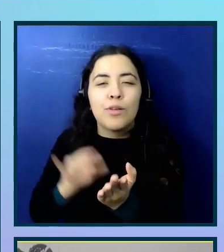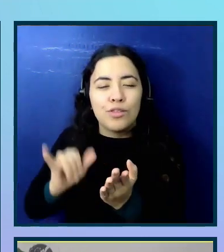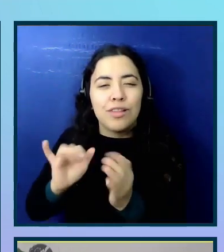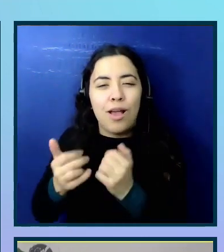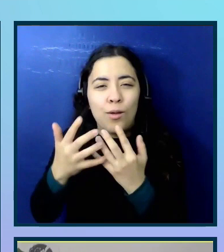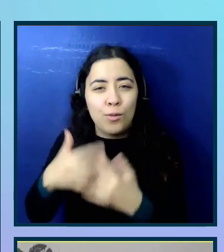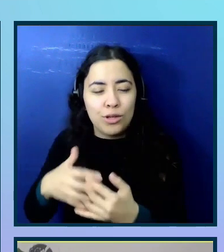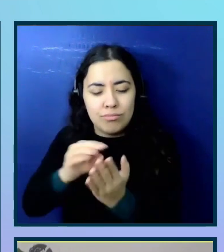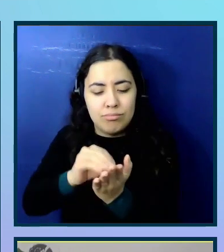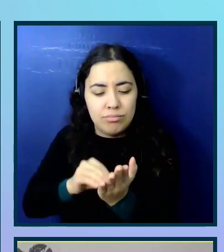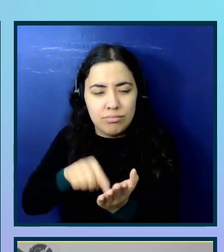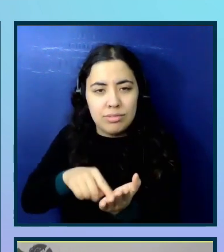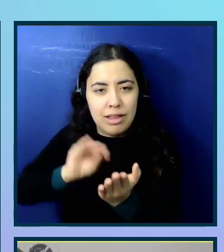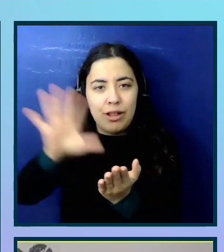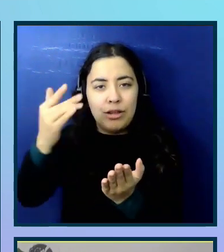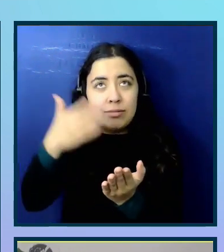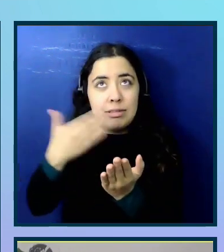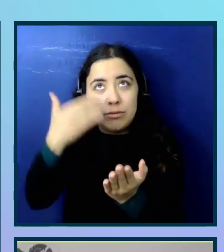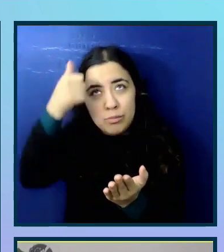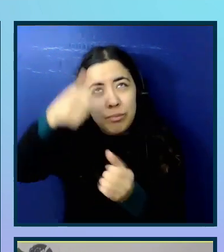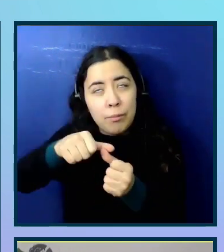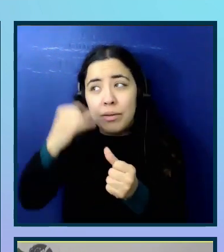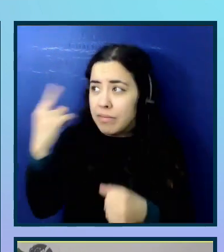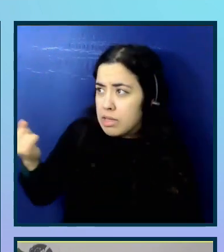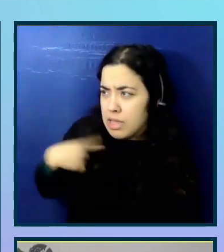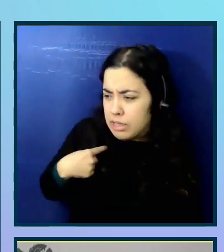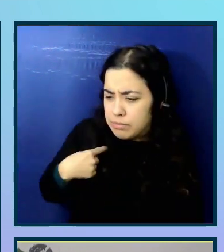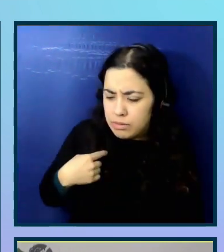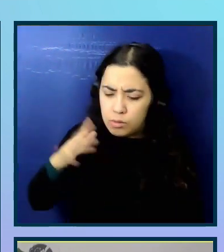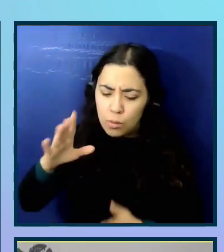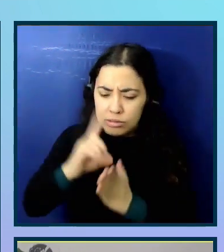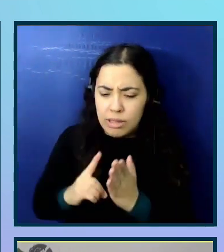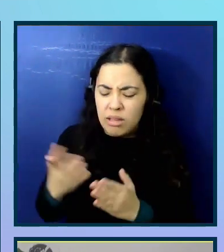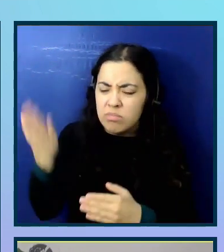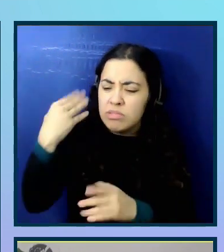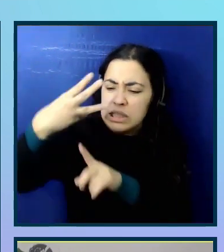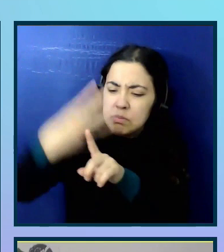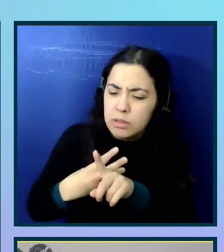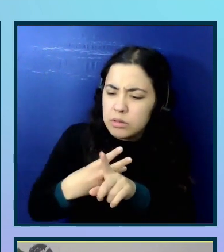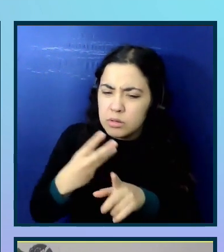as I said, if, so the devs ask me a question or something I designed six months ago, I might not remember everything.